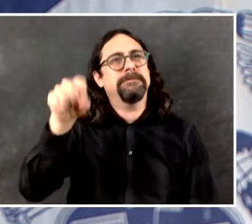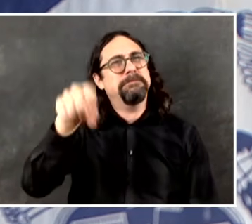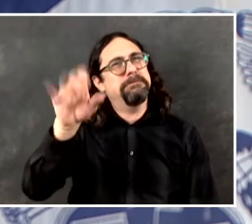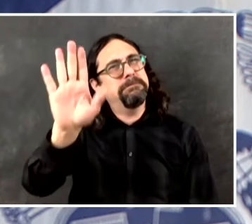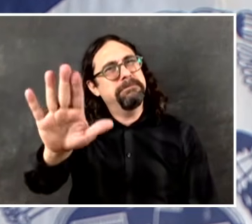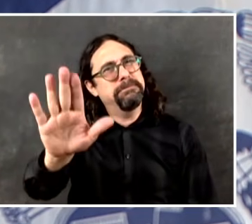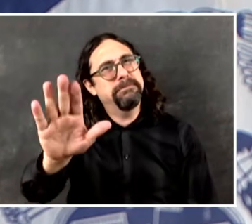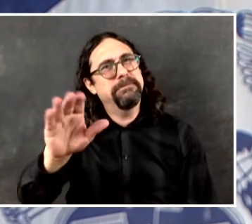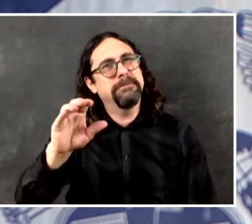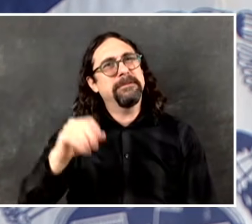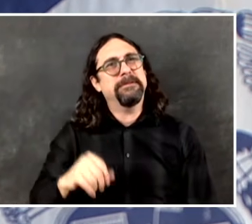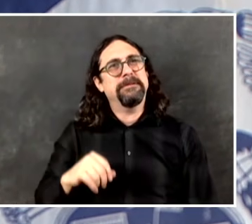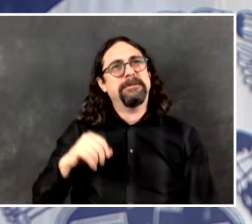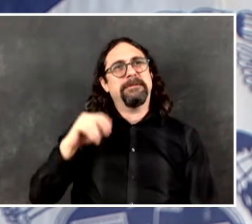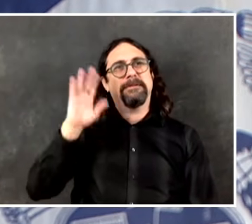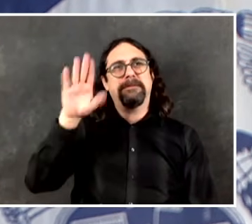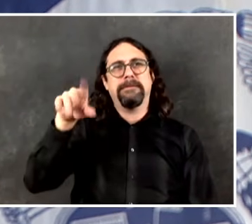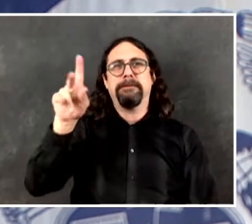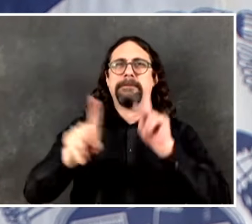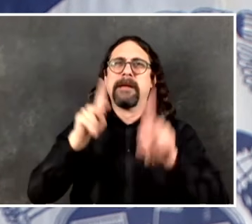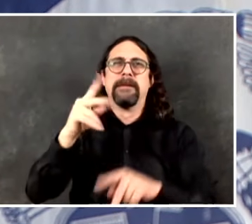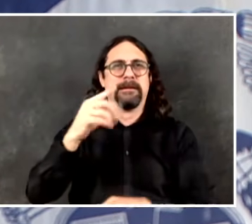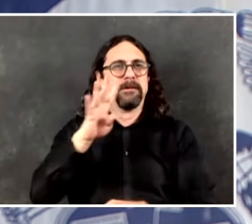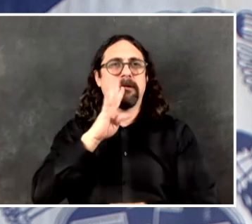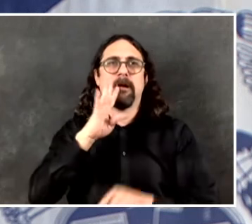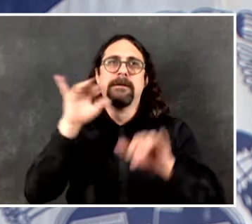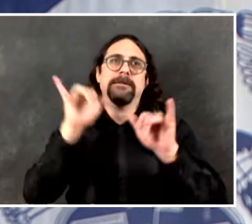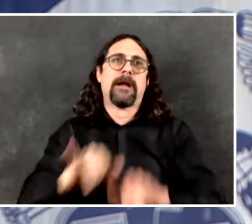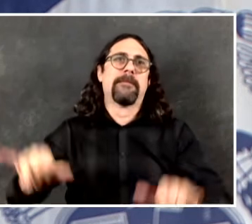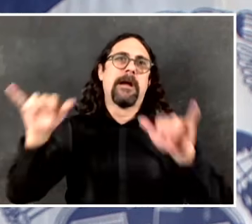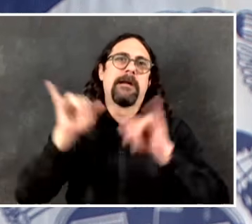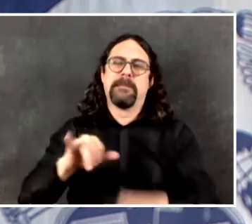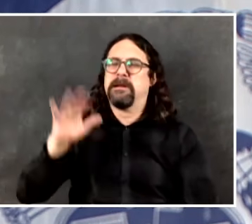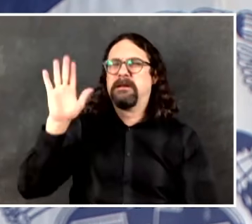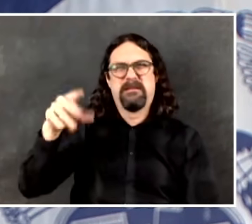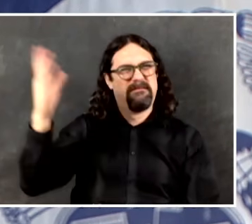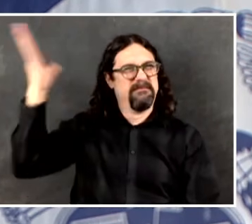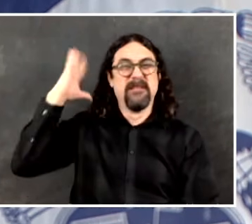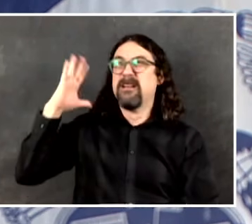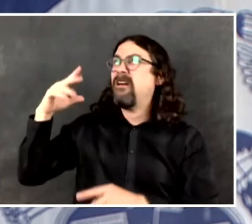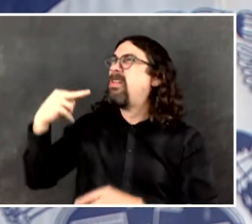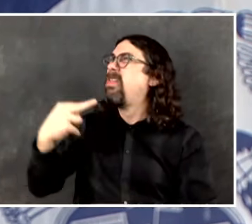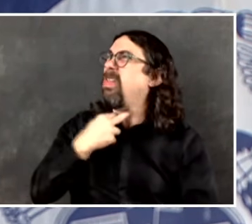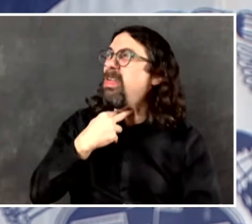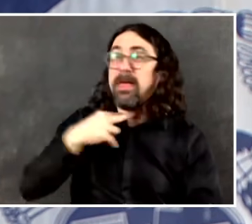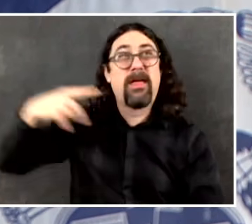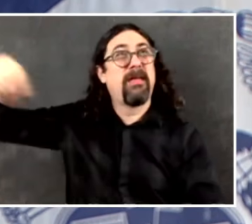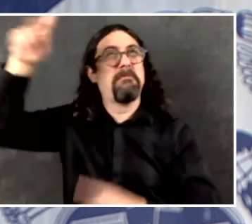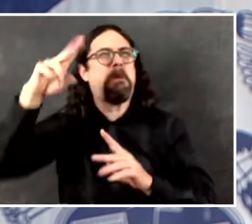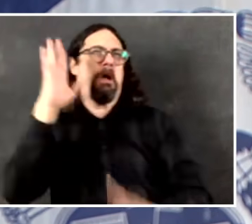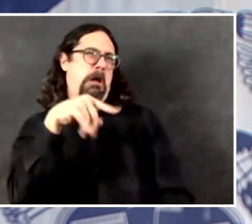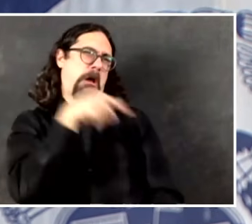OVER. THE '60s. PEOPLE WERE LEAVING THE CITY IN DROVES.